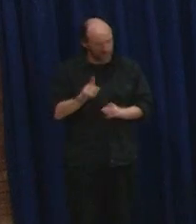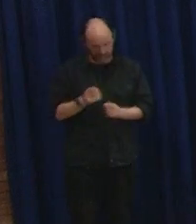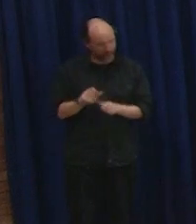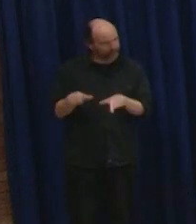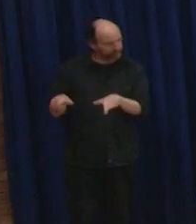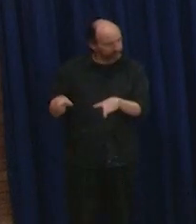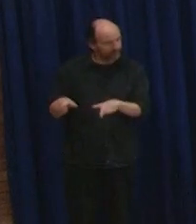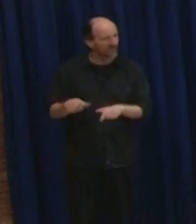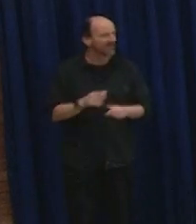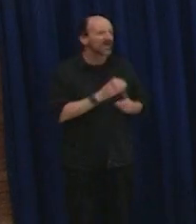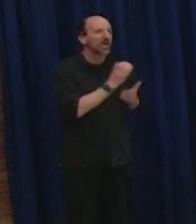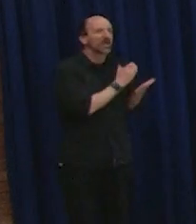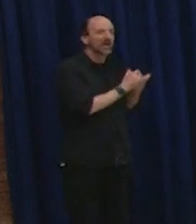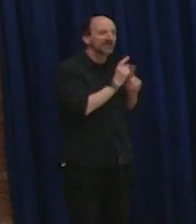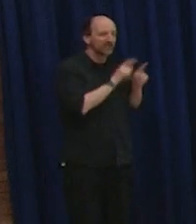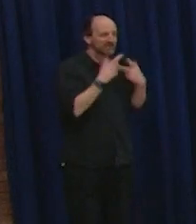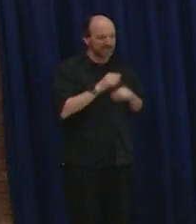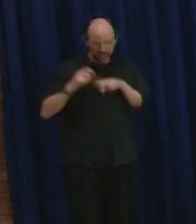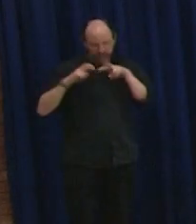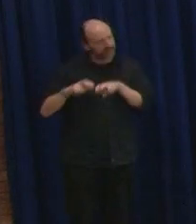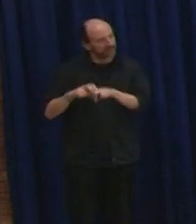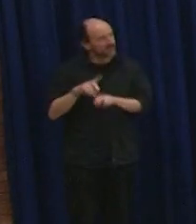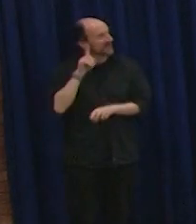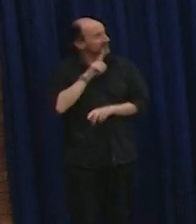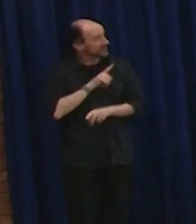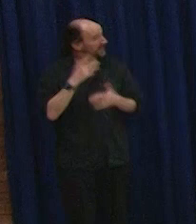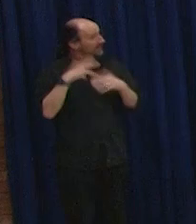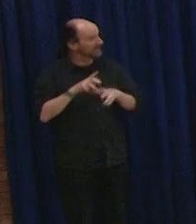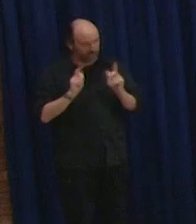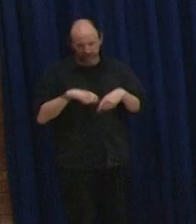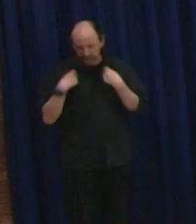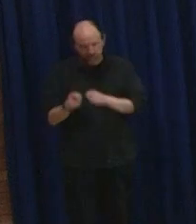University where they followed up females who'd been given anti-depressants they'd gone along to